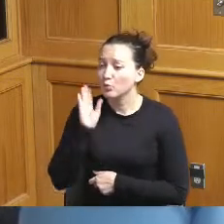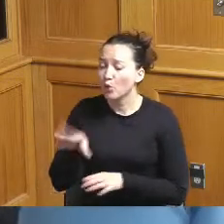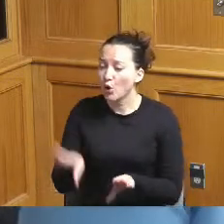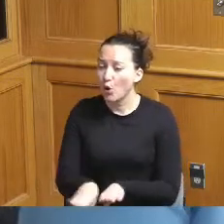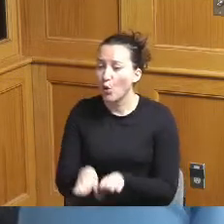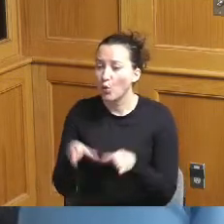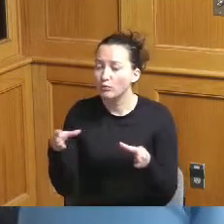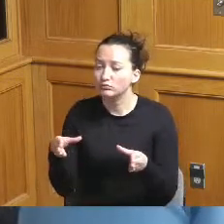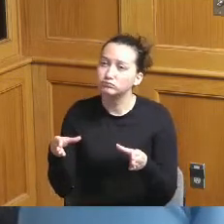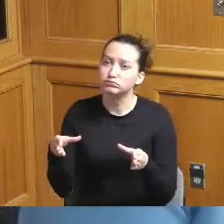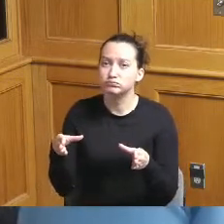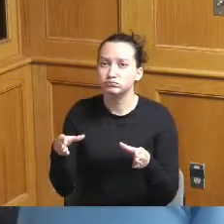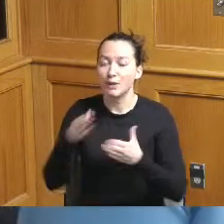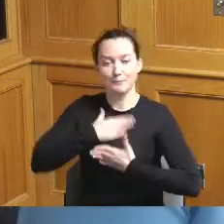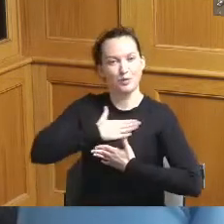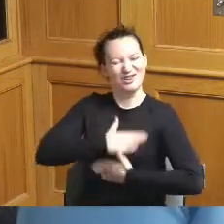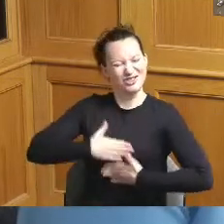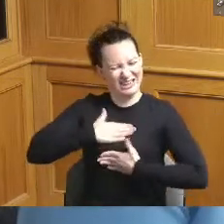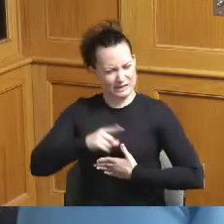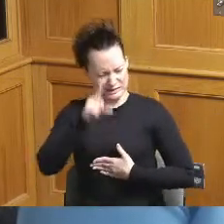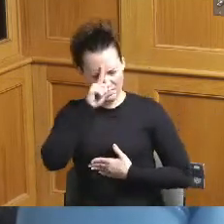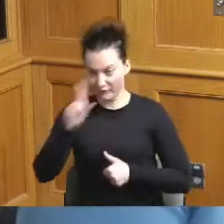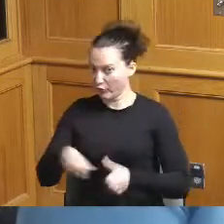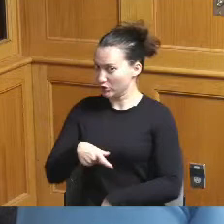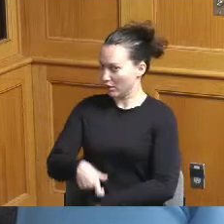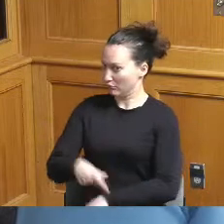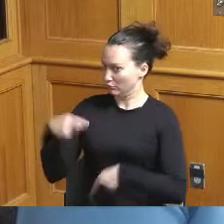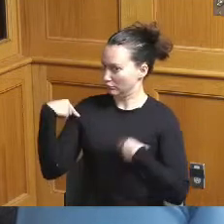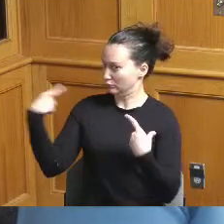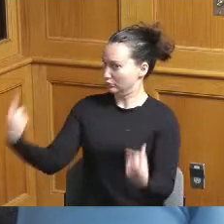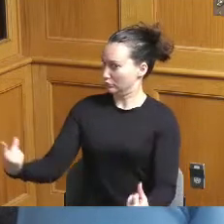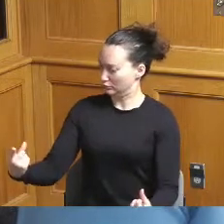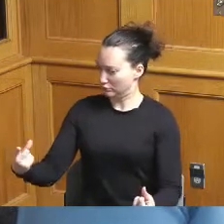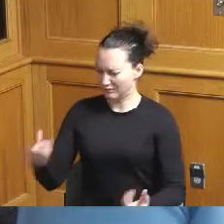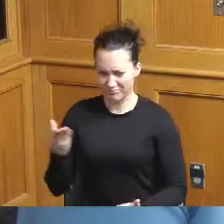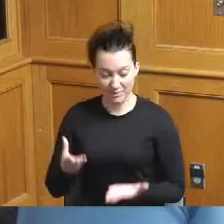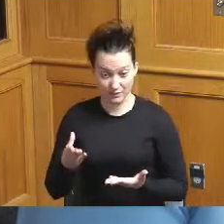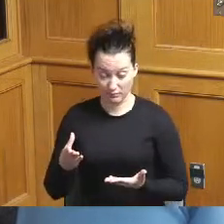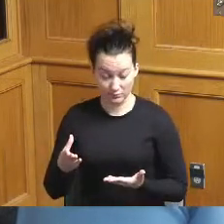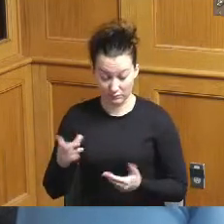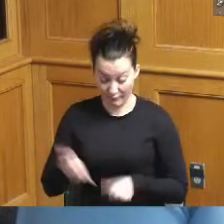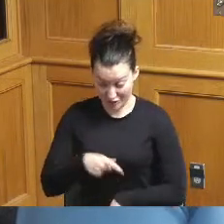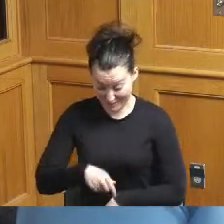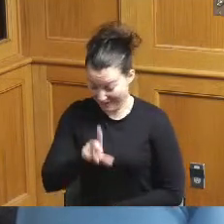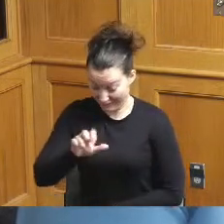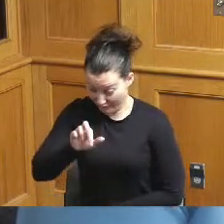appreciation for I think it's the first time maybe the first time ever this type of appreciation